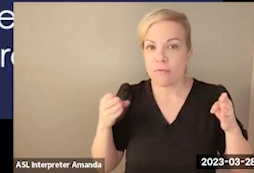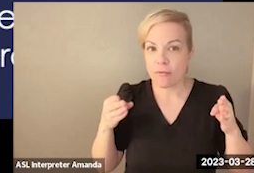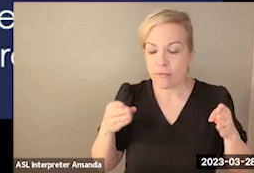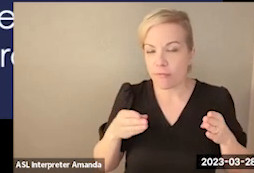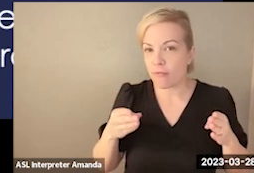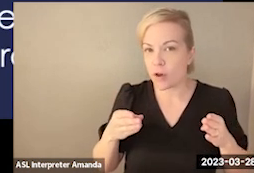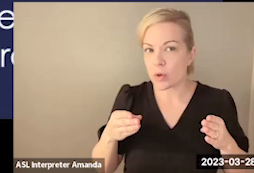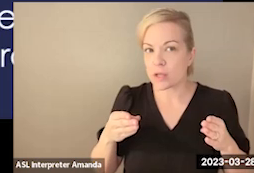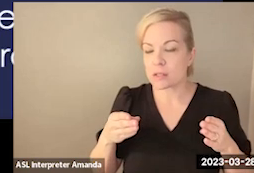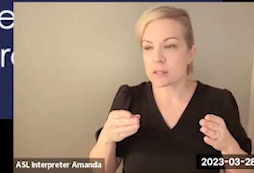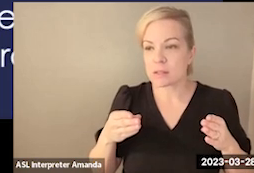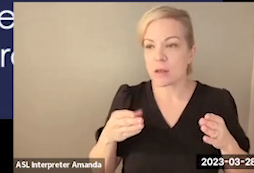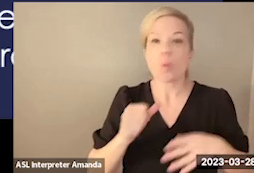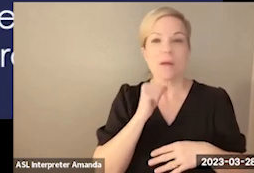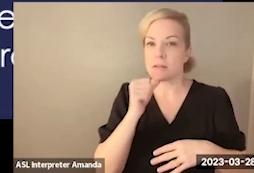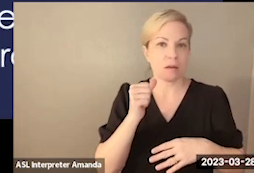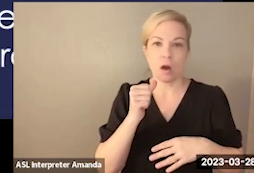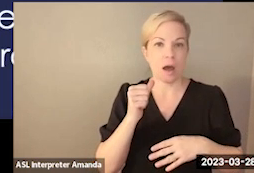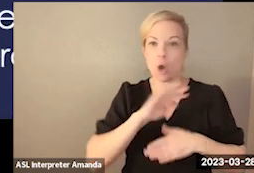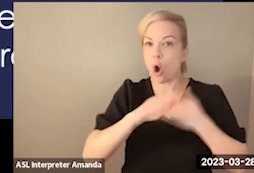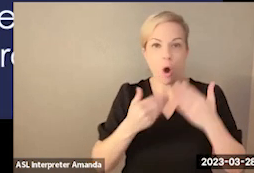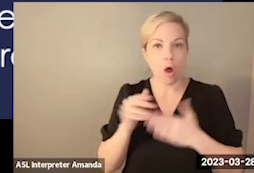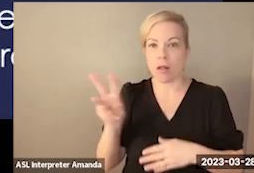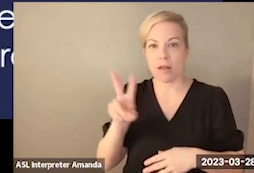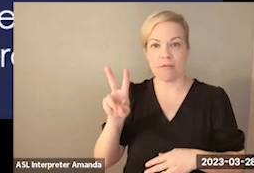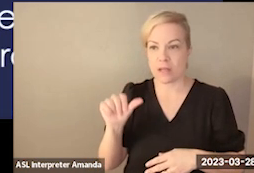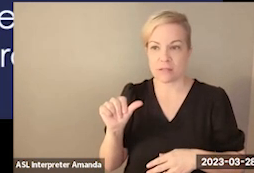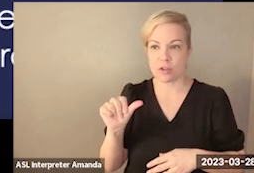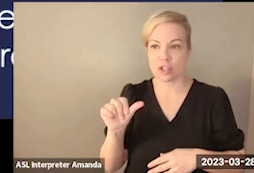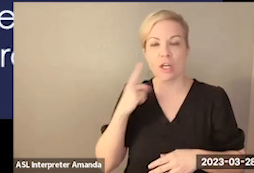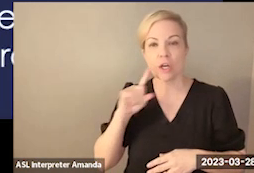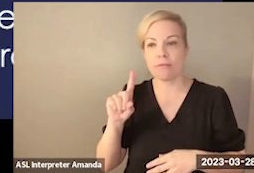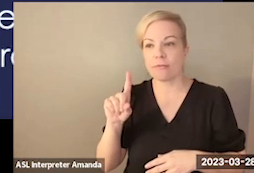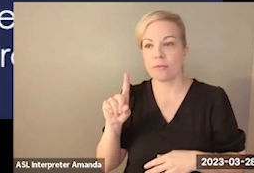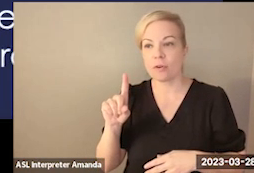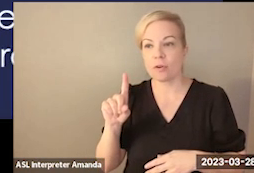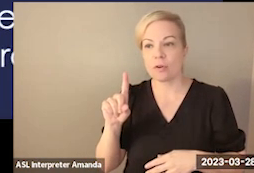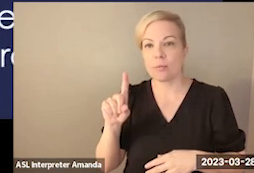Debbie Stine, Science & Technology Policy Academy: was not on the entire State of West Virginia for, like director, capture and carbon storage from the southern part of the State.